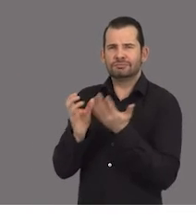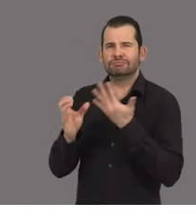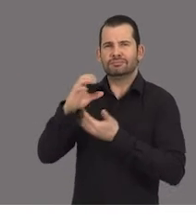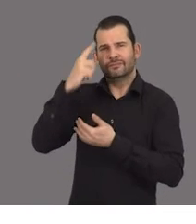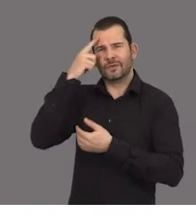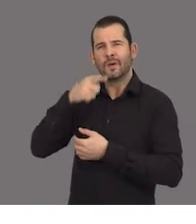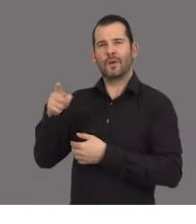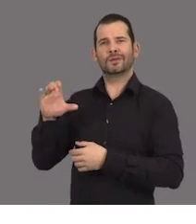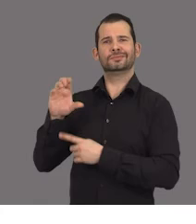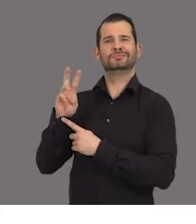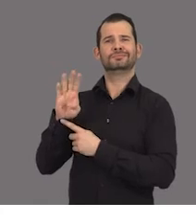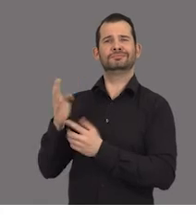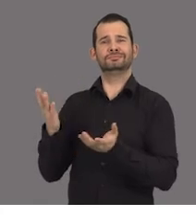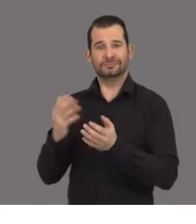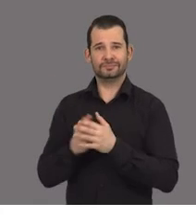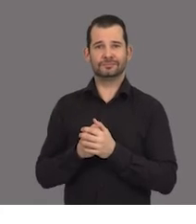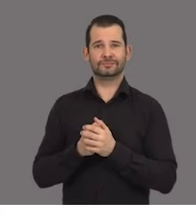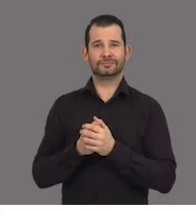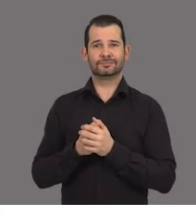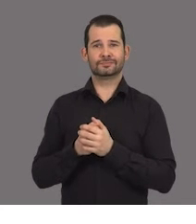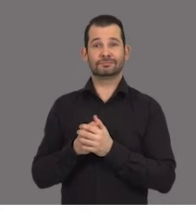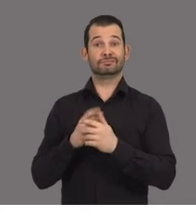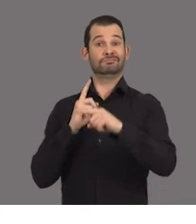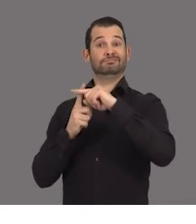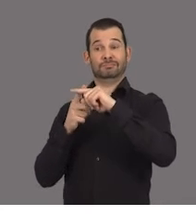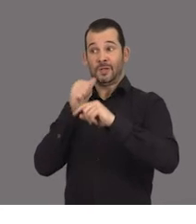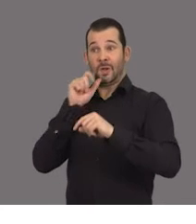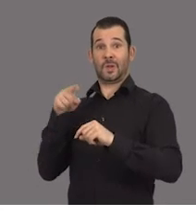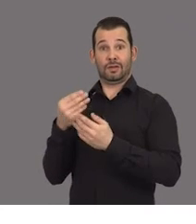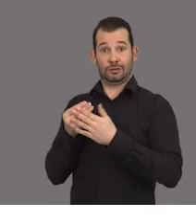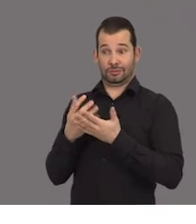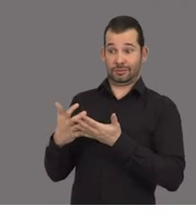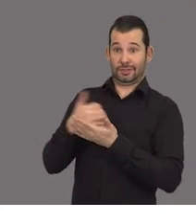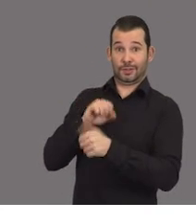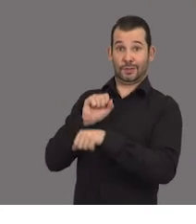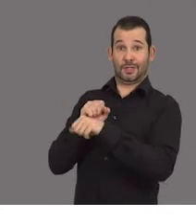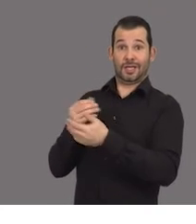a resident of Canada for income tax purposes throughout the year, and